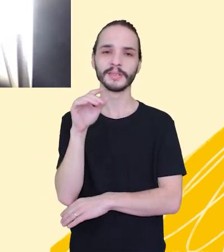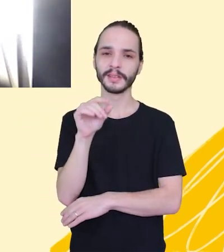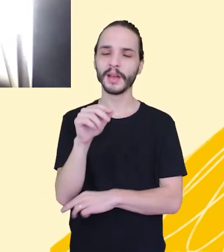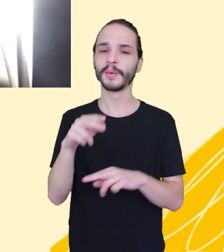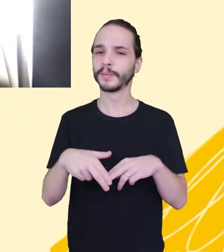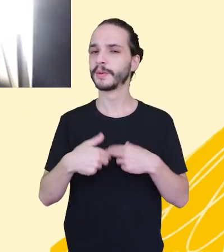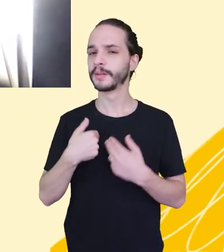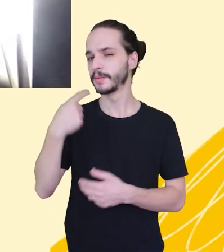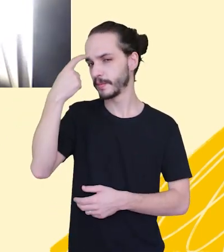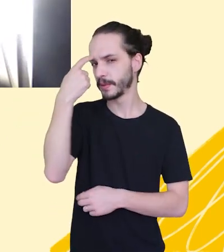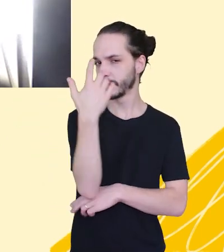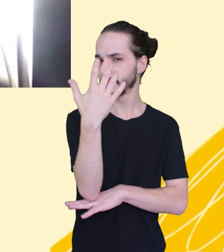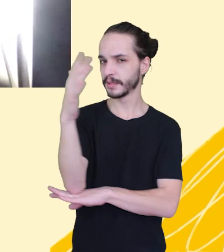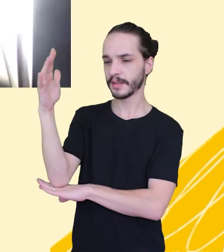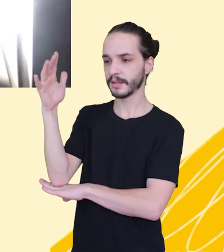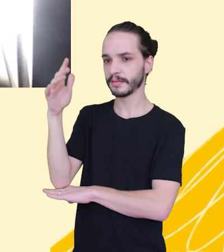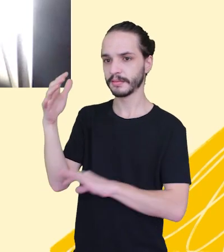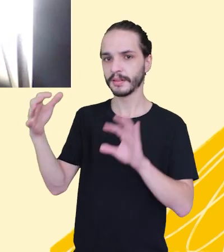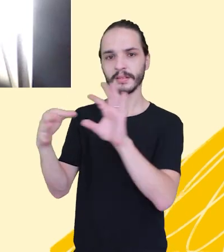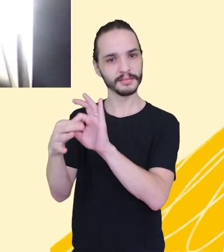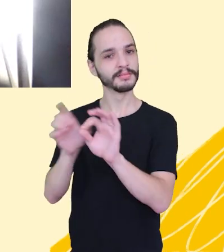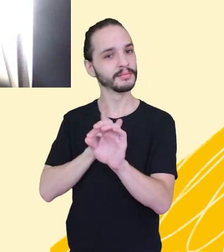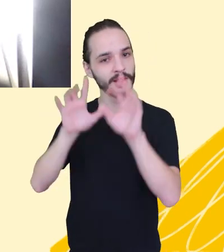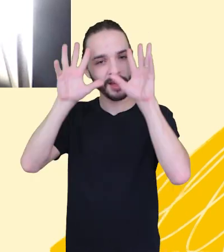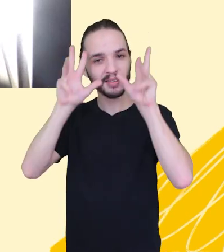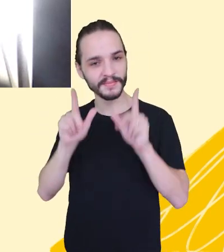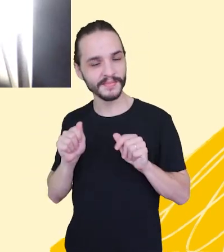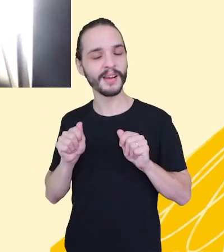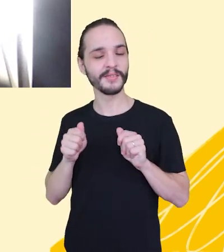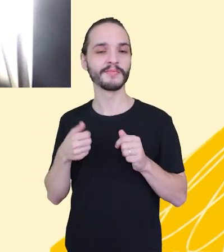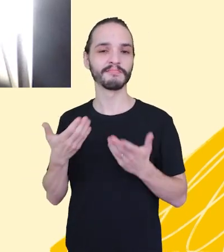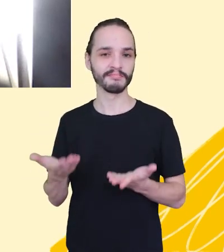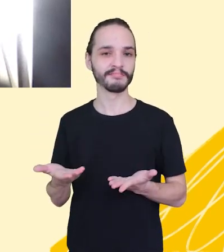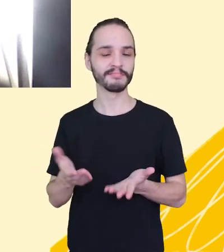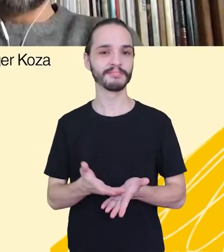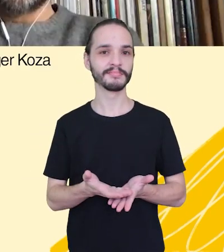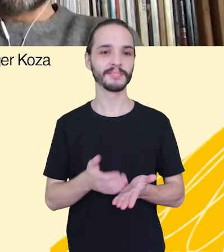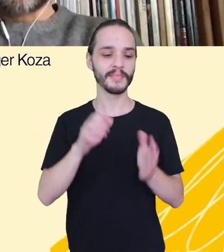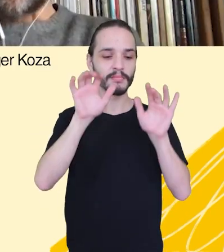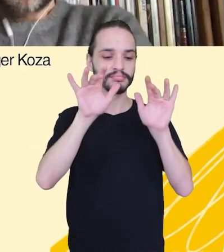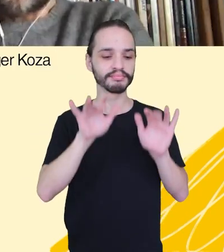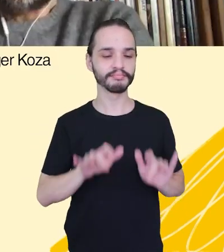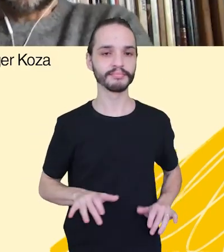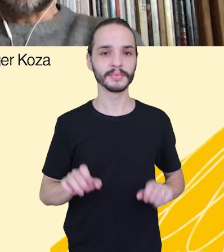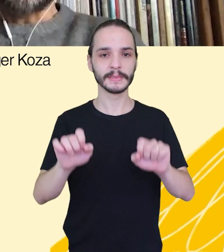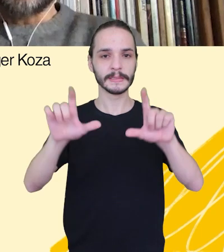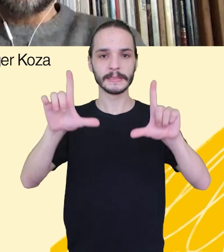And then I wrote the scenes. Which is outstanding.